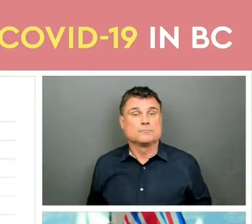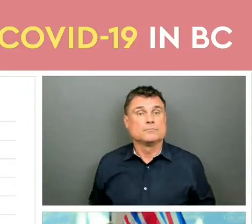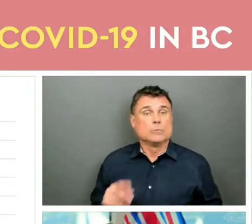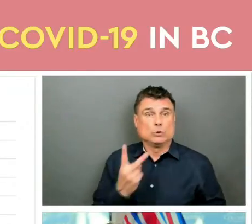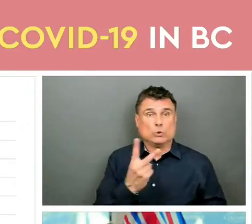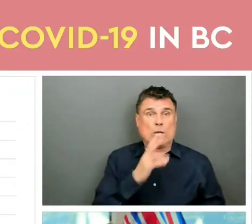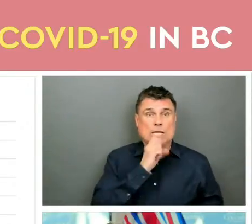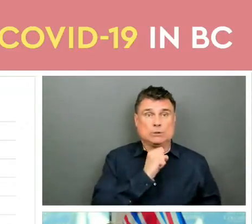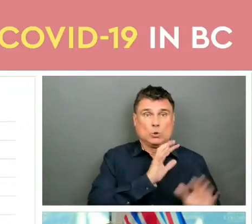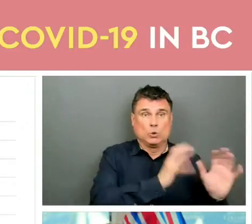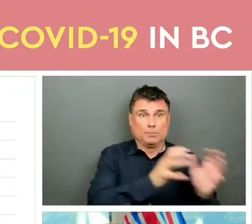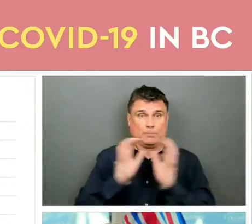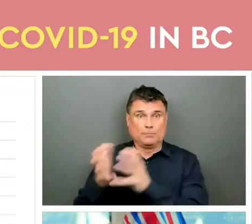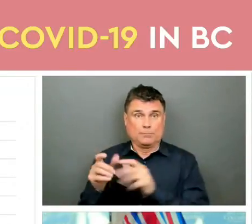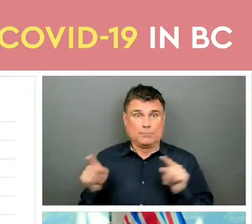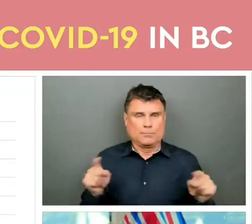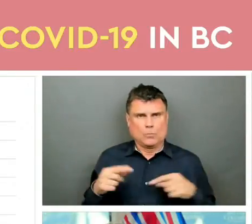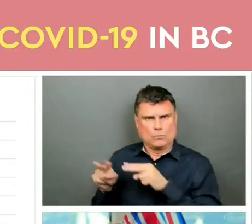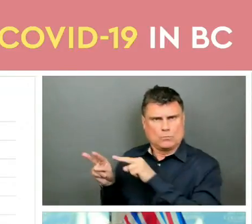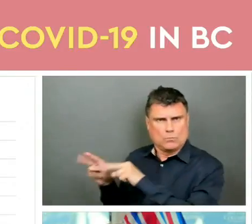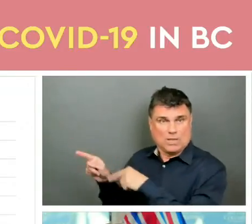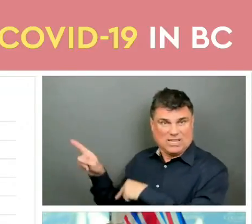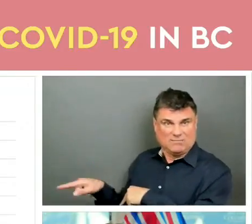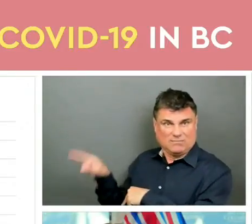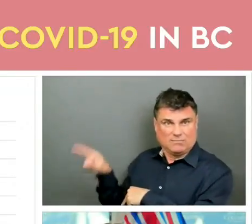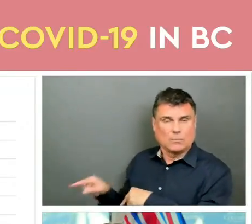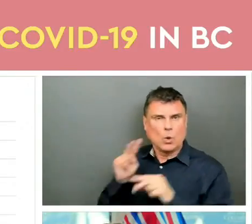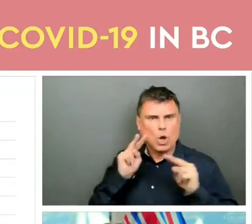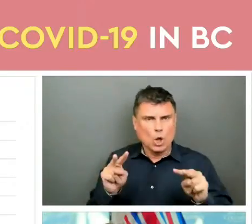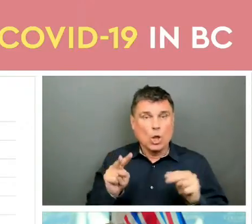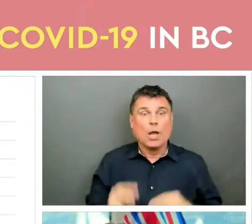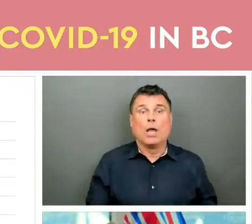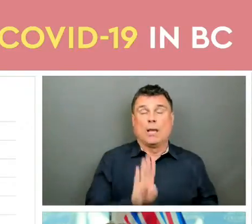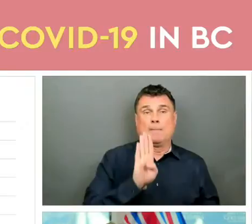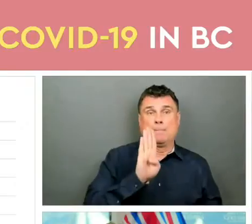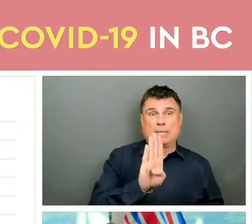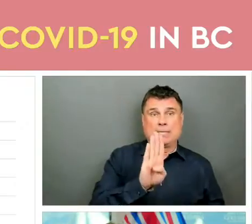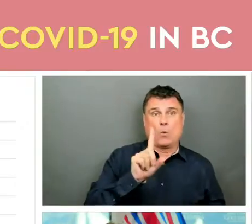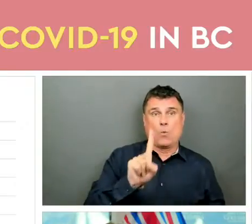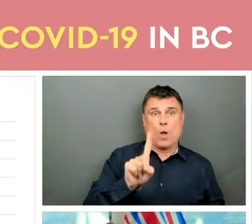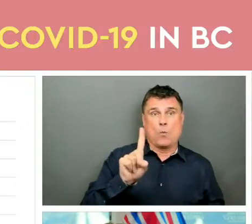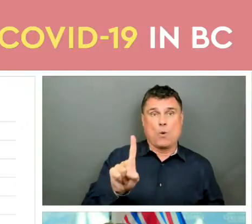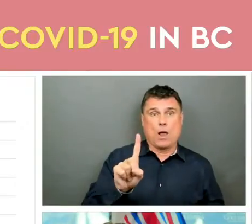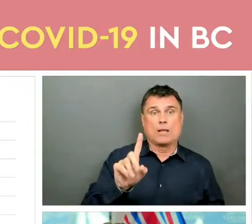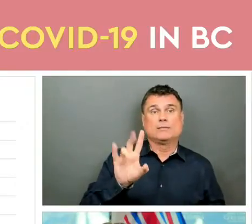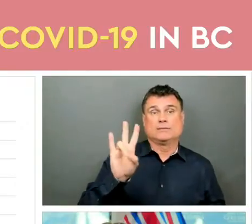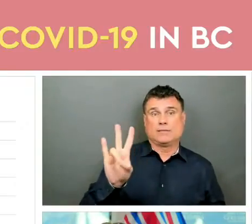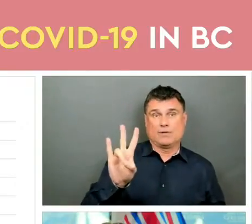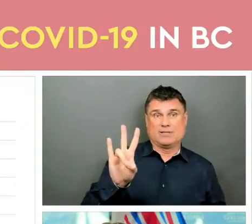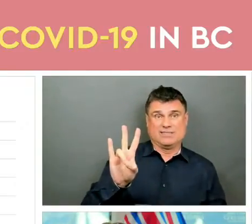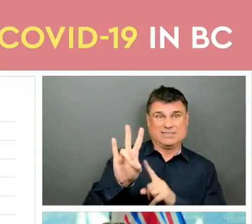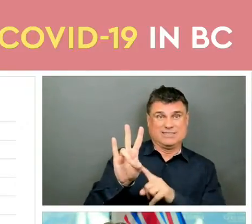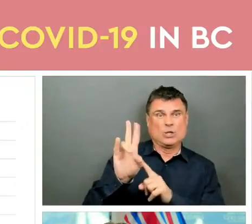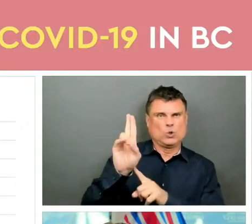we're watching most carefully, the B 117 does reflect people who are the same age bracket